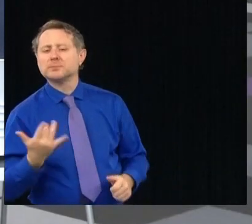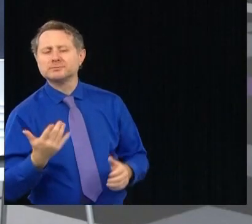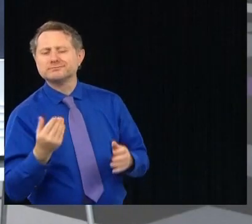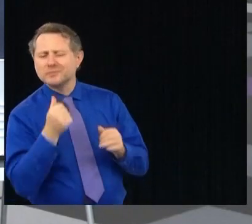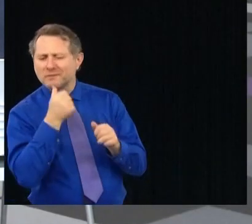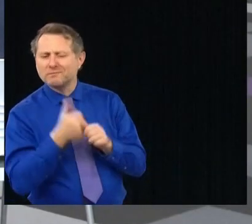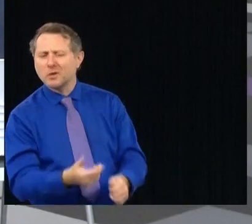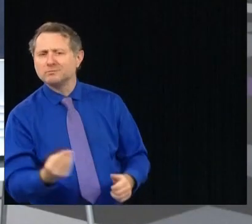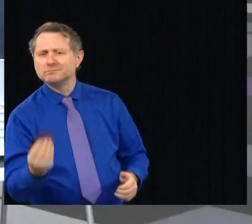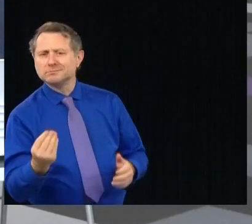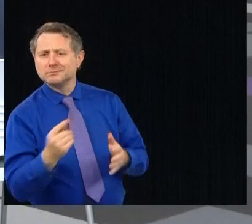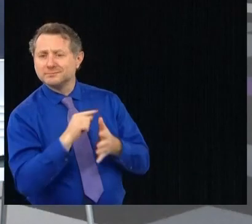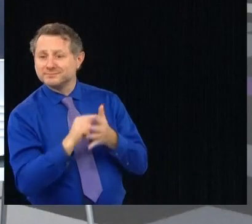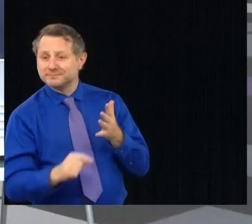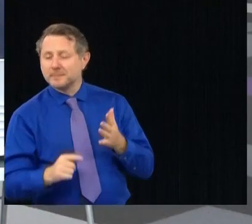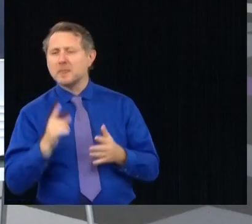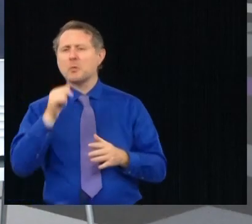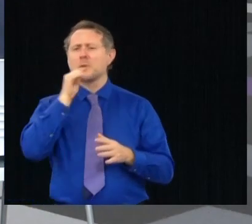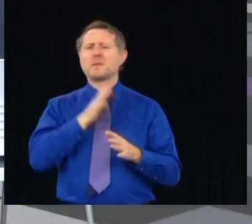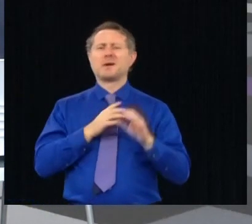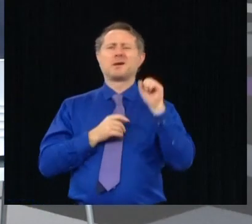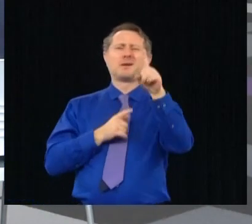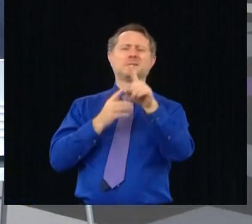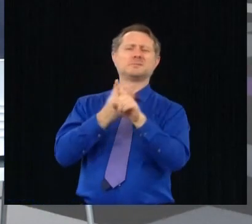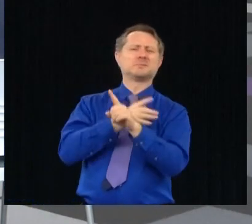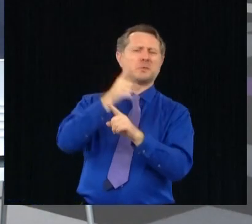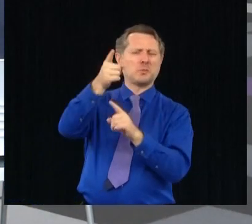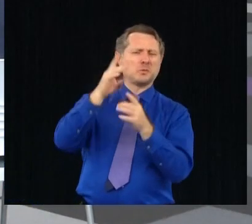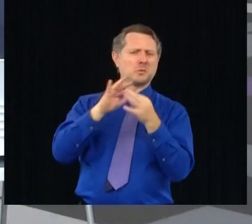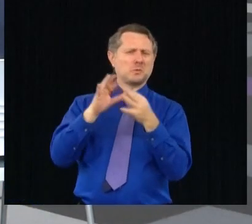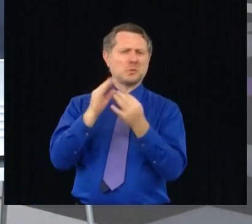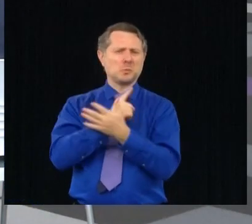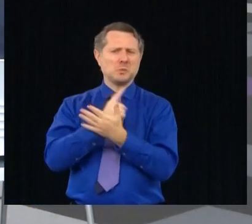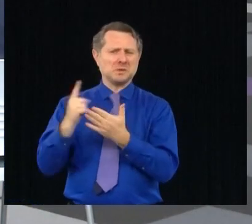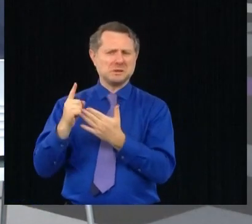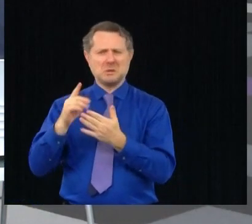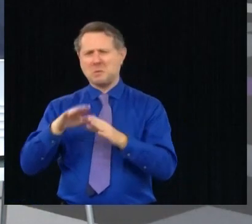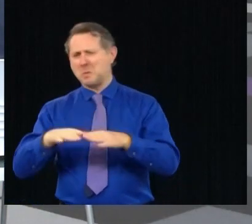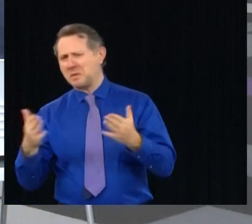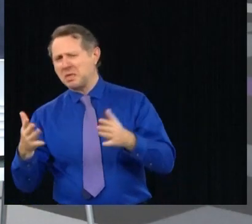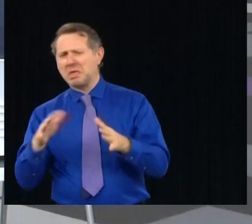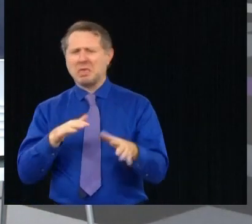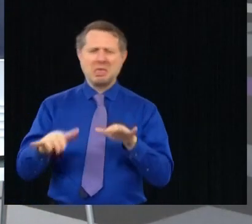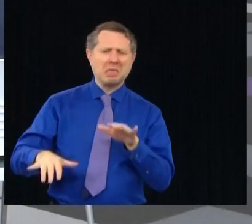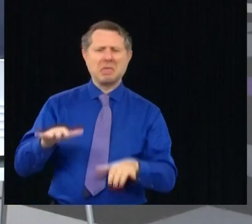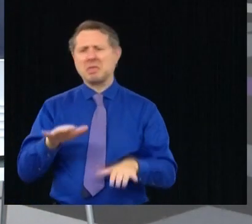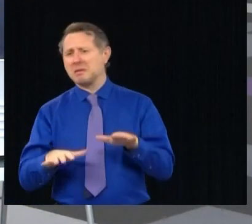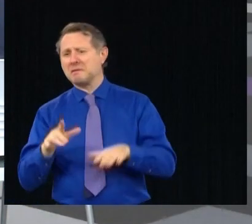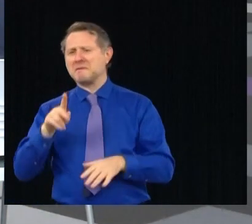WERE GOING TO ADHERE TO, IT'S A